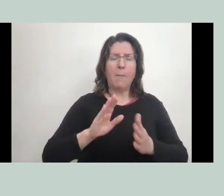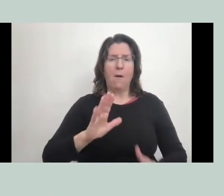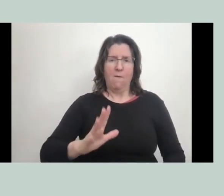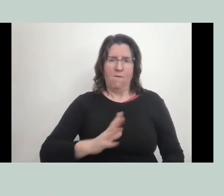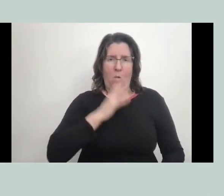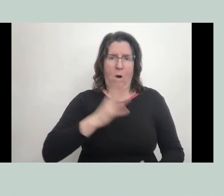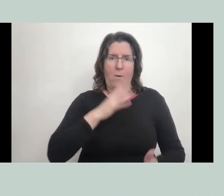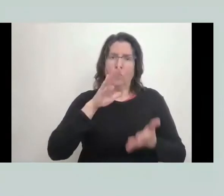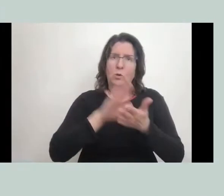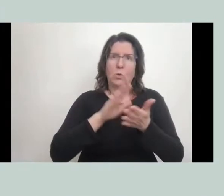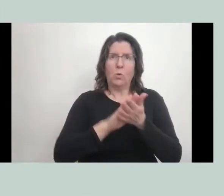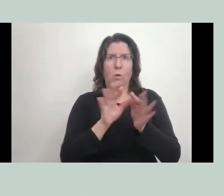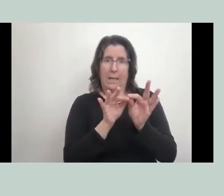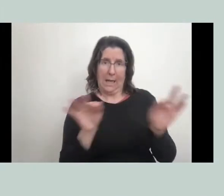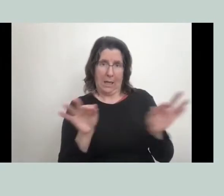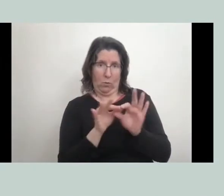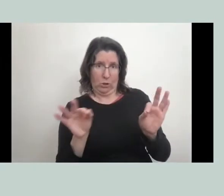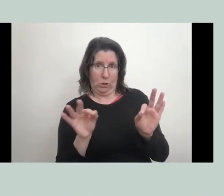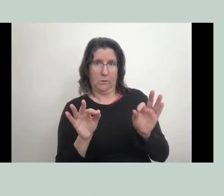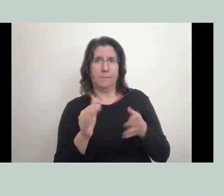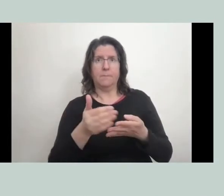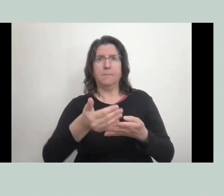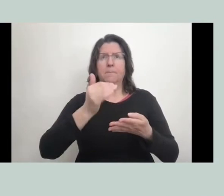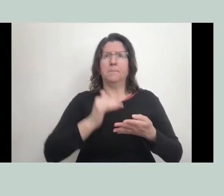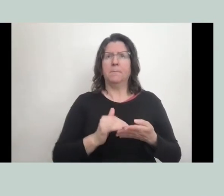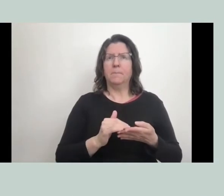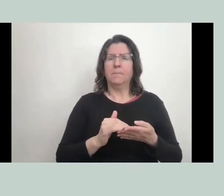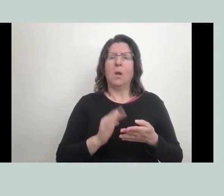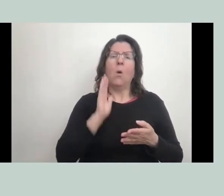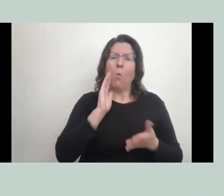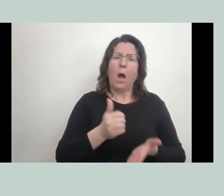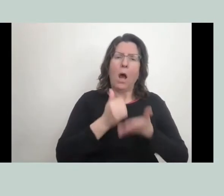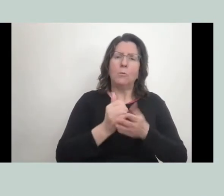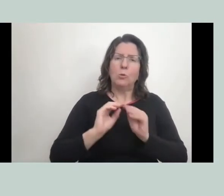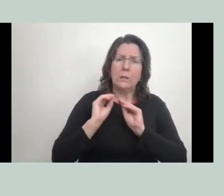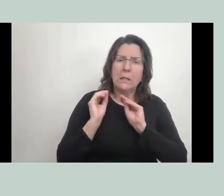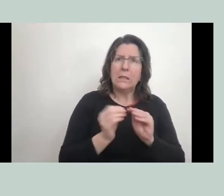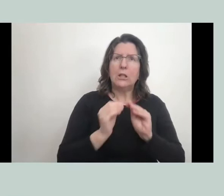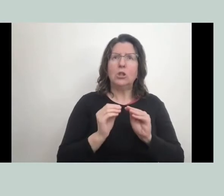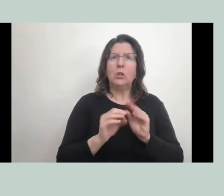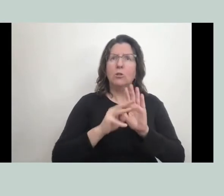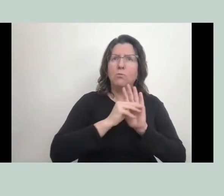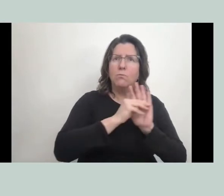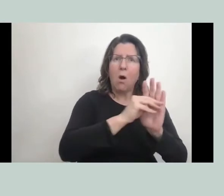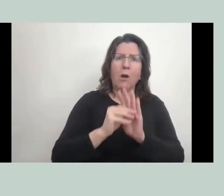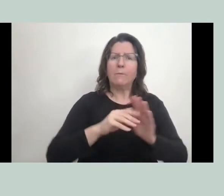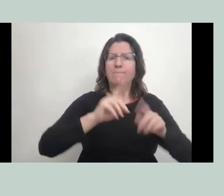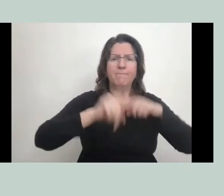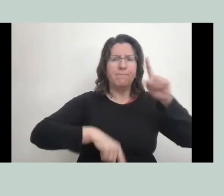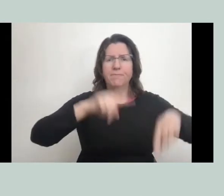Genre methodology helps the students to develop academic language through writing.